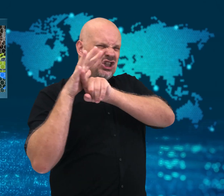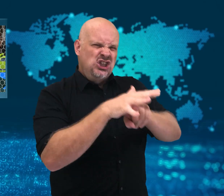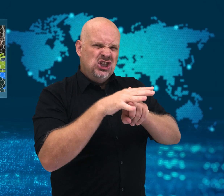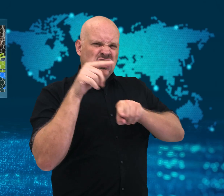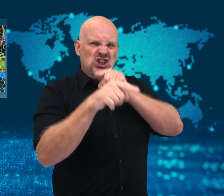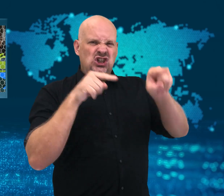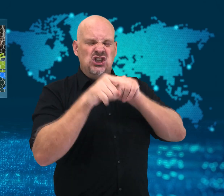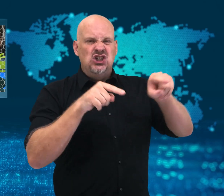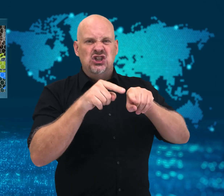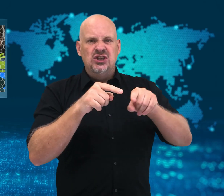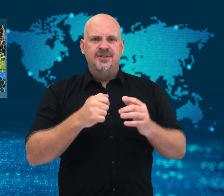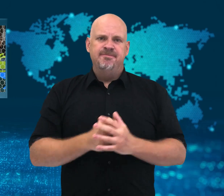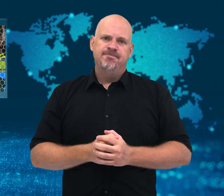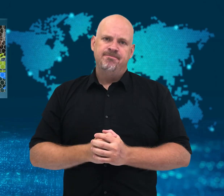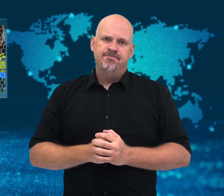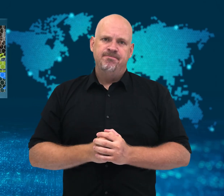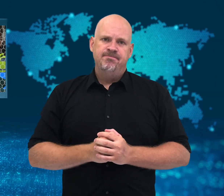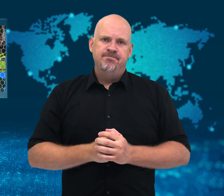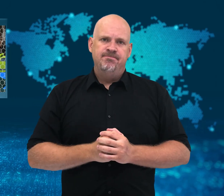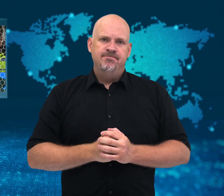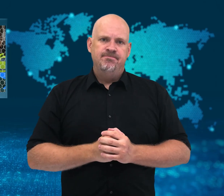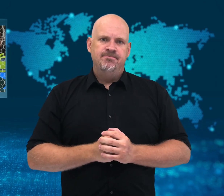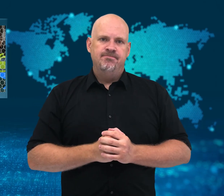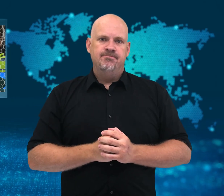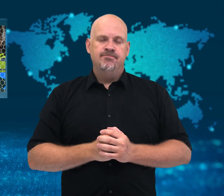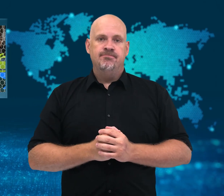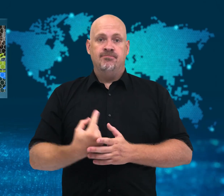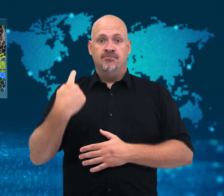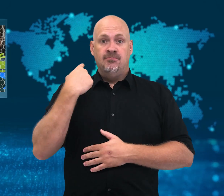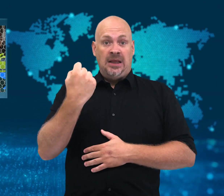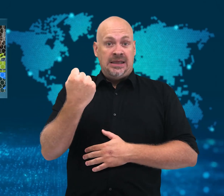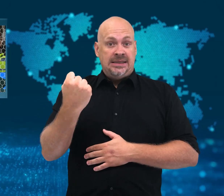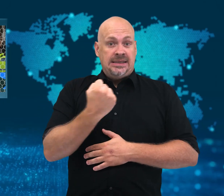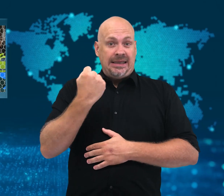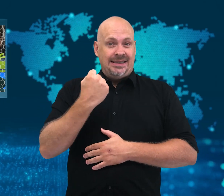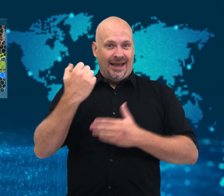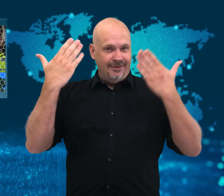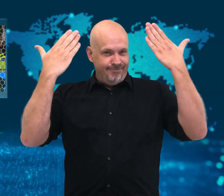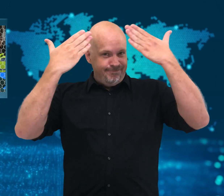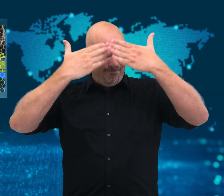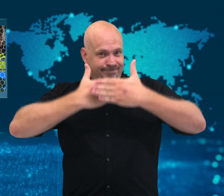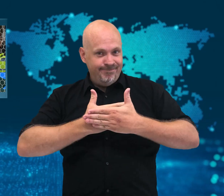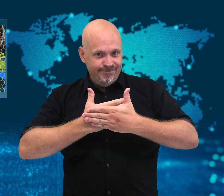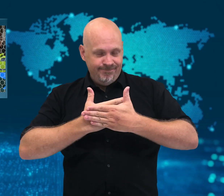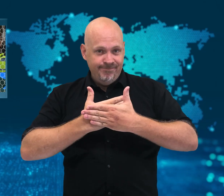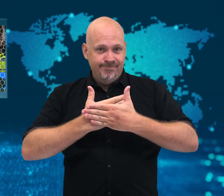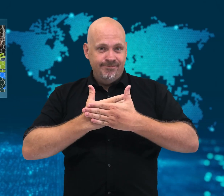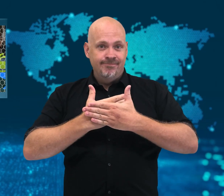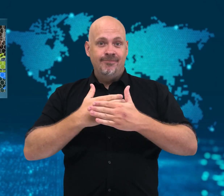the Italian and English football teams played